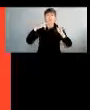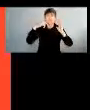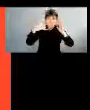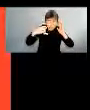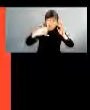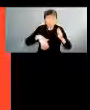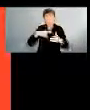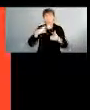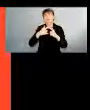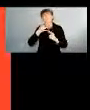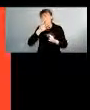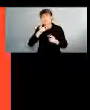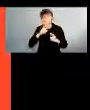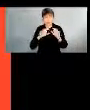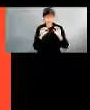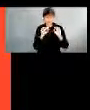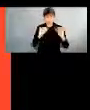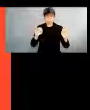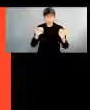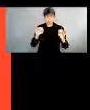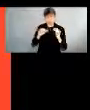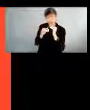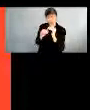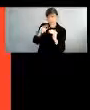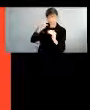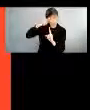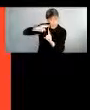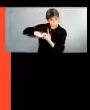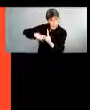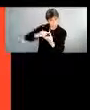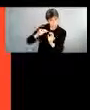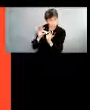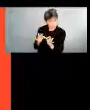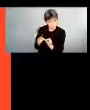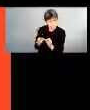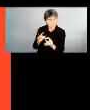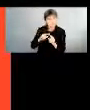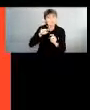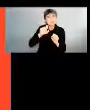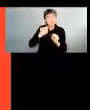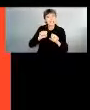while there is no limit on rental costs for equipment, you may only invest up to $1,000